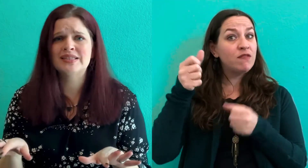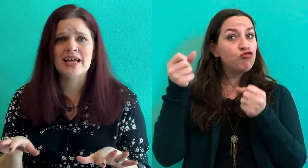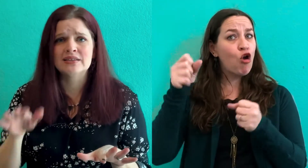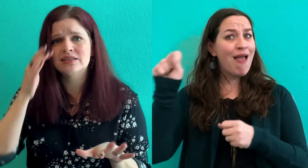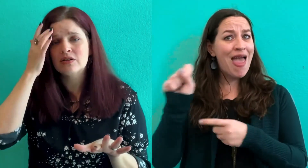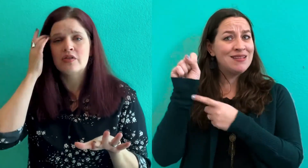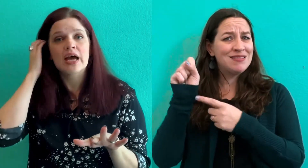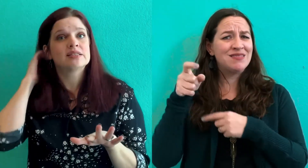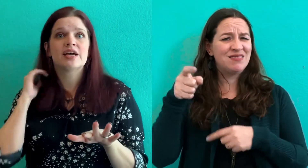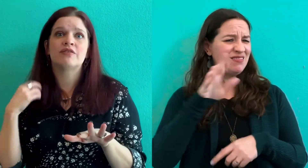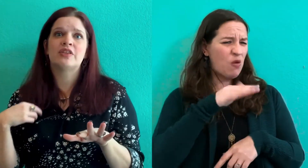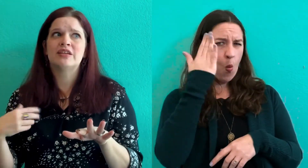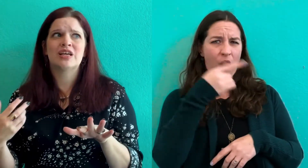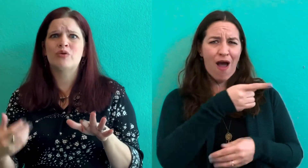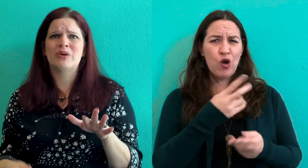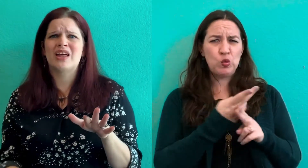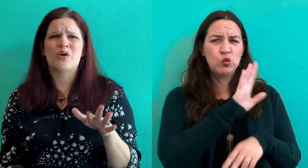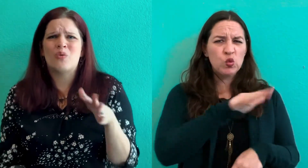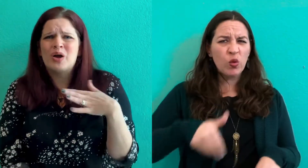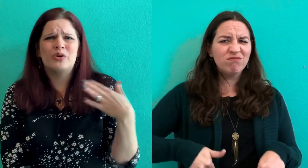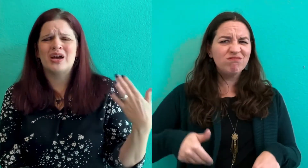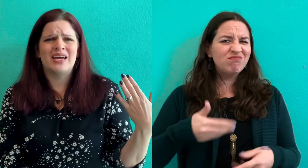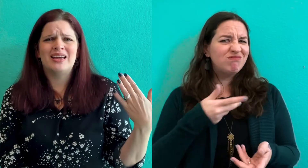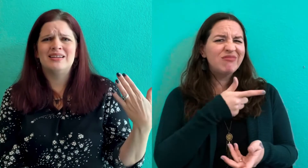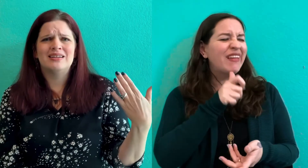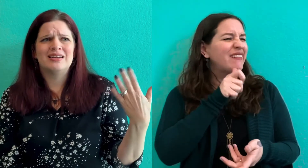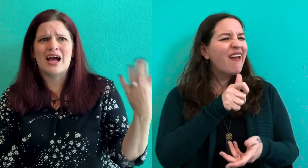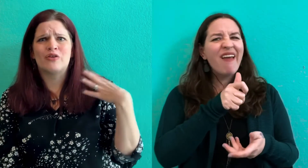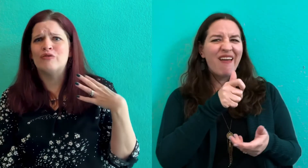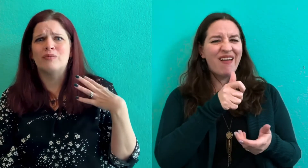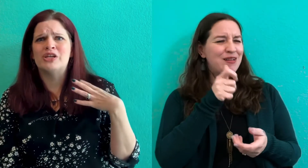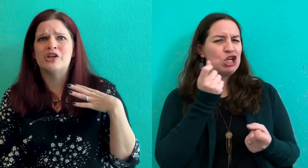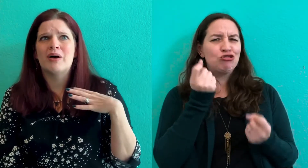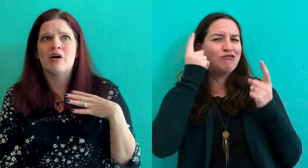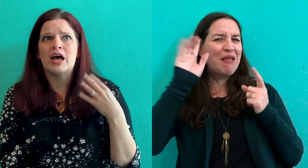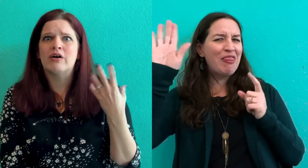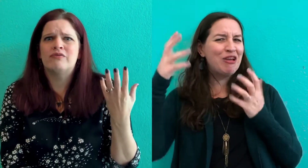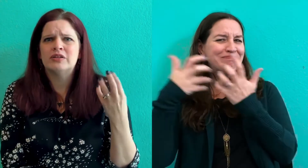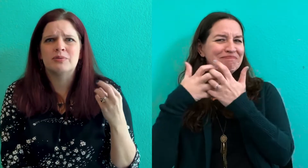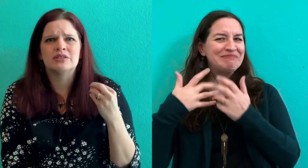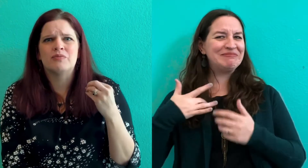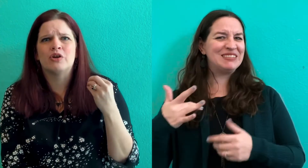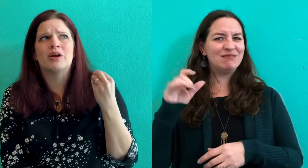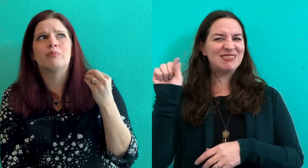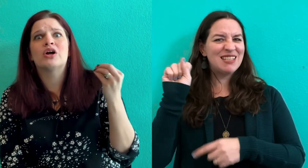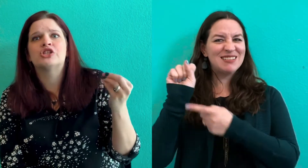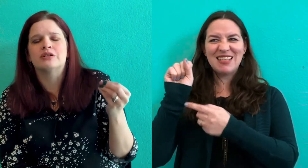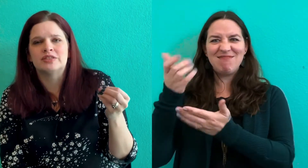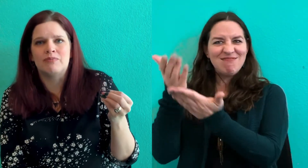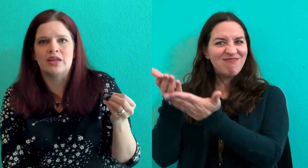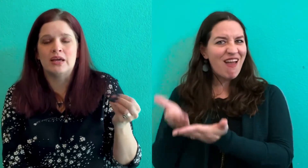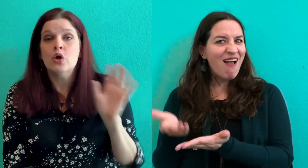make sense on the S side of things that would be like why would I gather information about how I felt about something or my impression of something